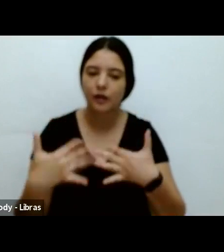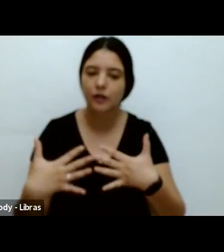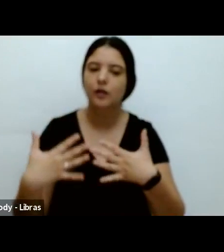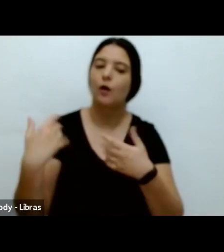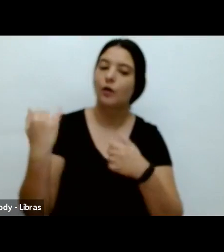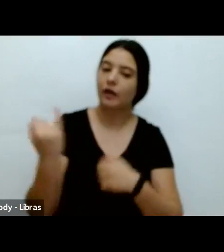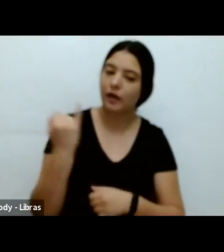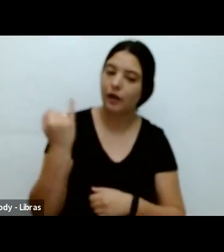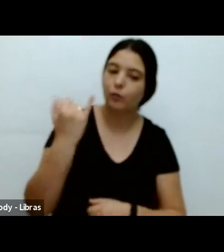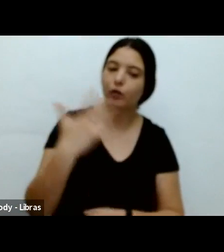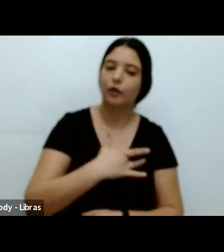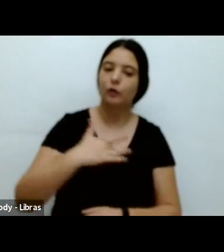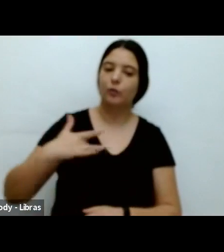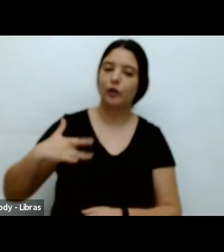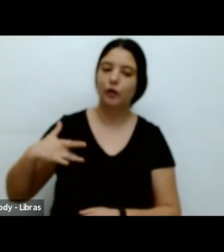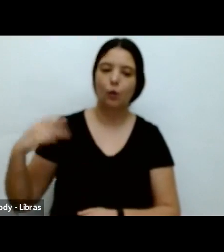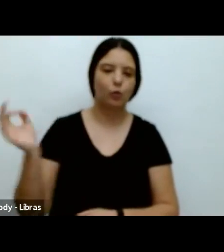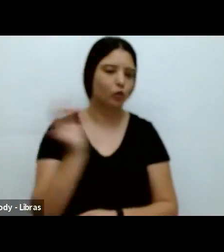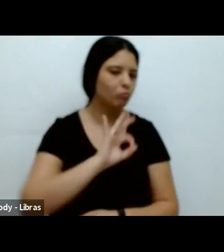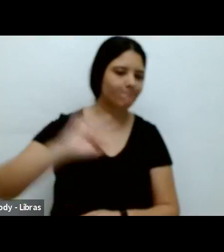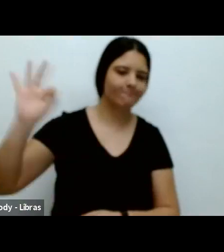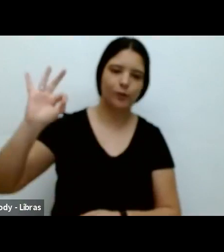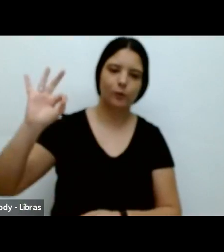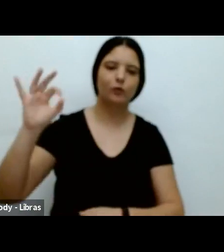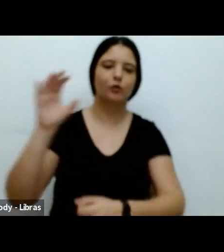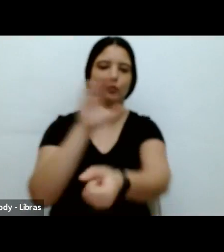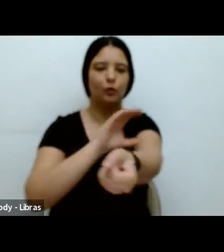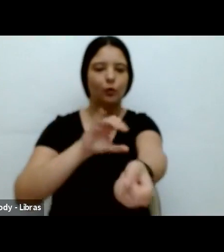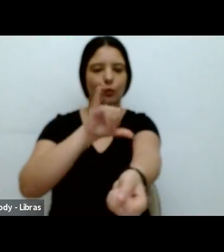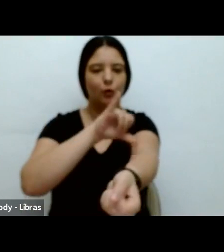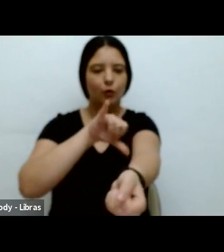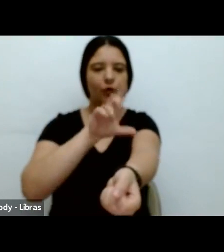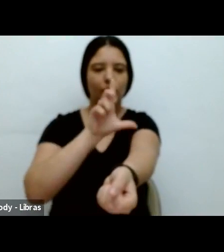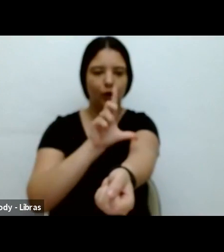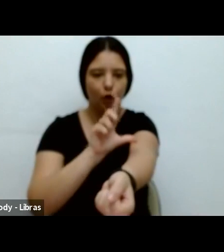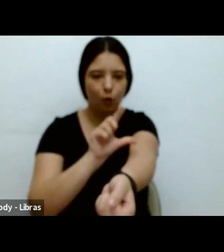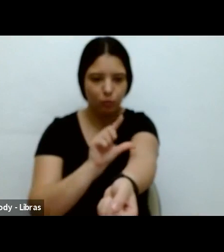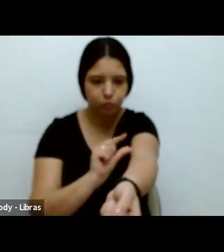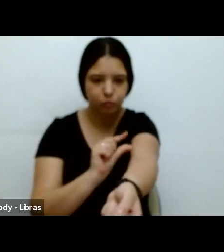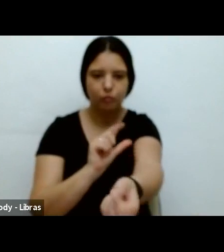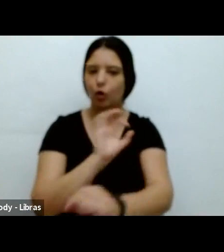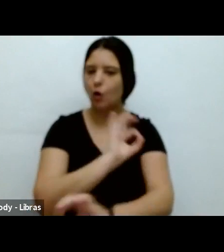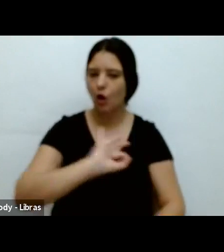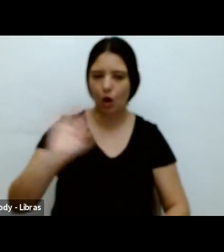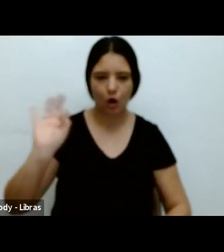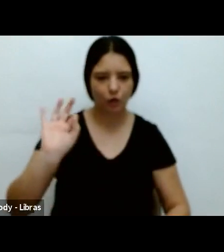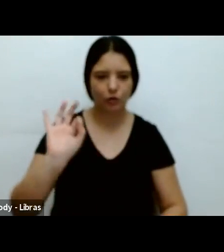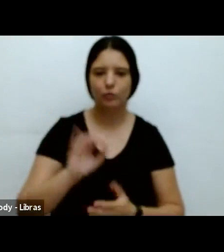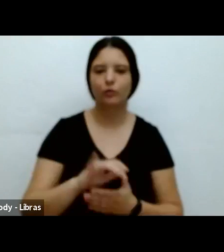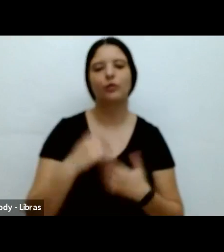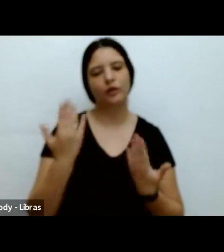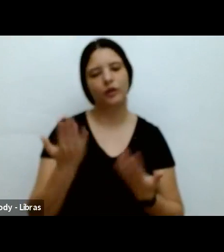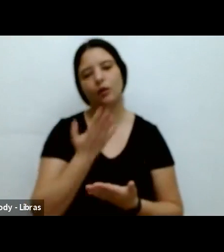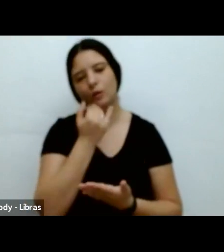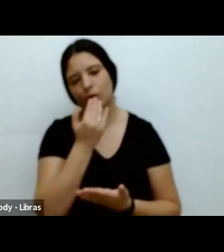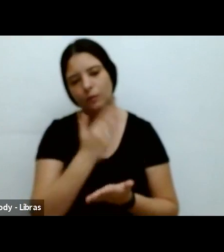lowers cholesterol, for them lowers cholesterol, or two. m to say m to say it, you have to be to say it, you have to be. shown by papa